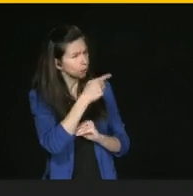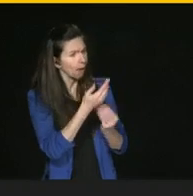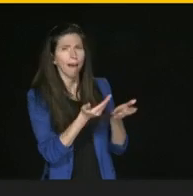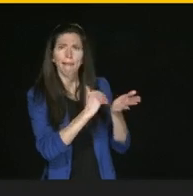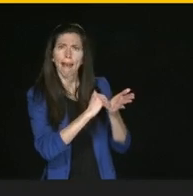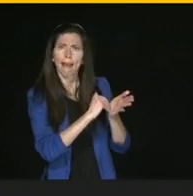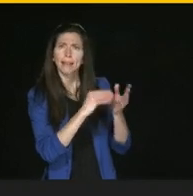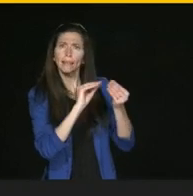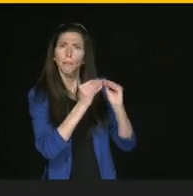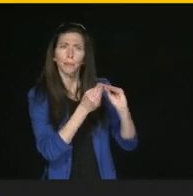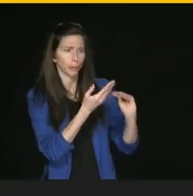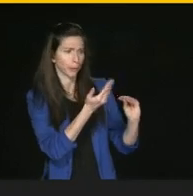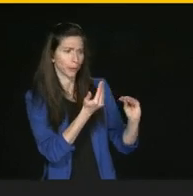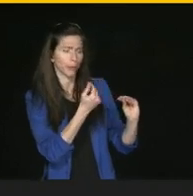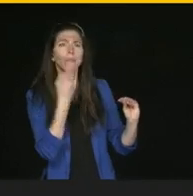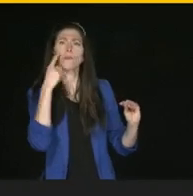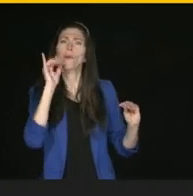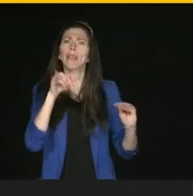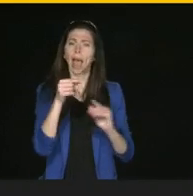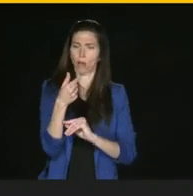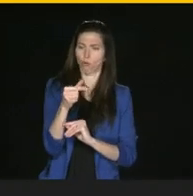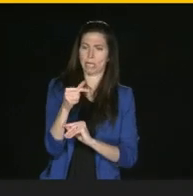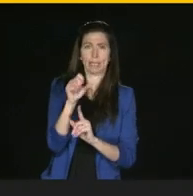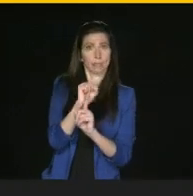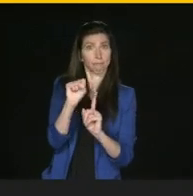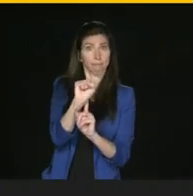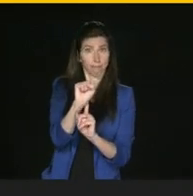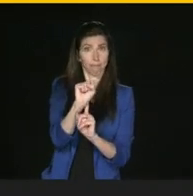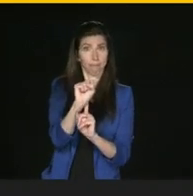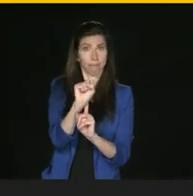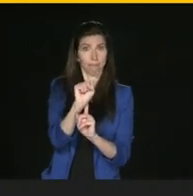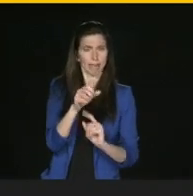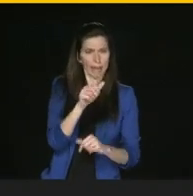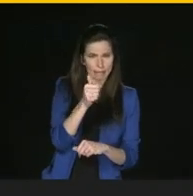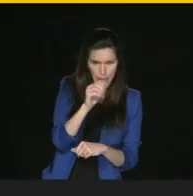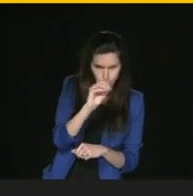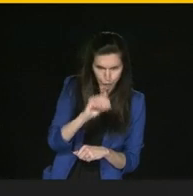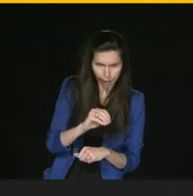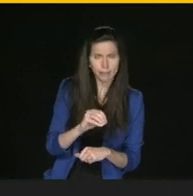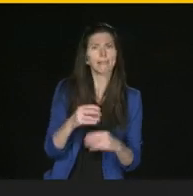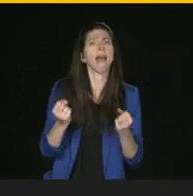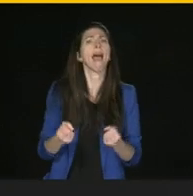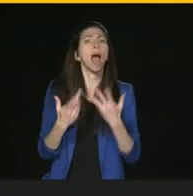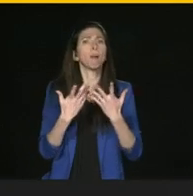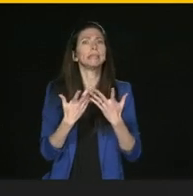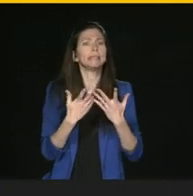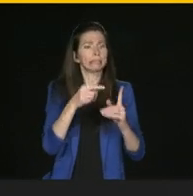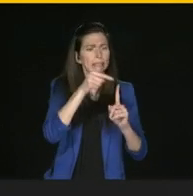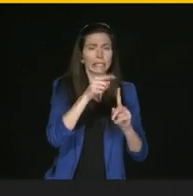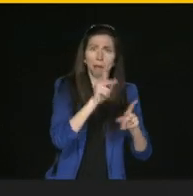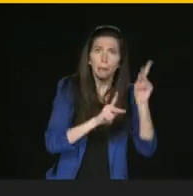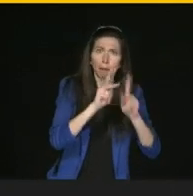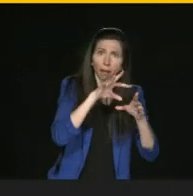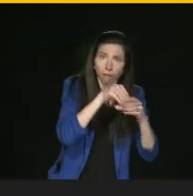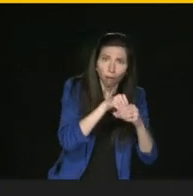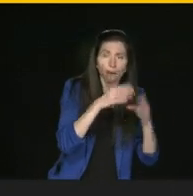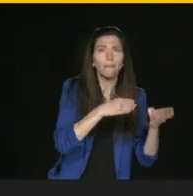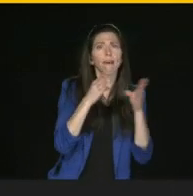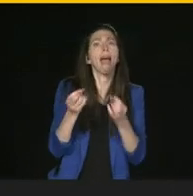CAN YOU GIVE ME THE NUMBERS THAT STILL FOR THAT GREEN SCENARIO, THE 10%, THE NUMBER OF CASES,